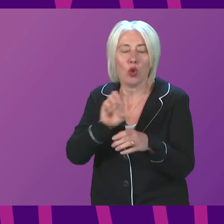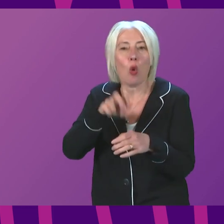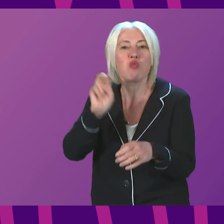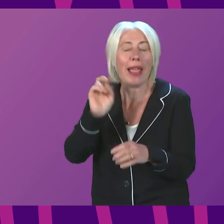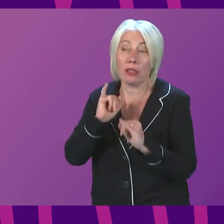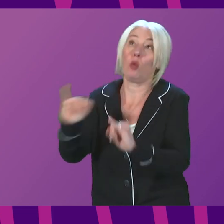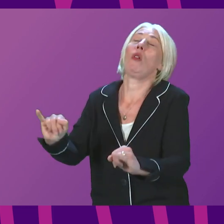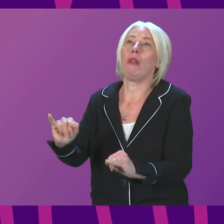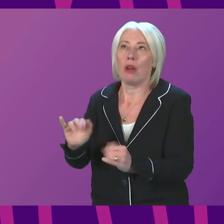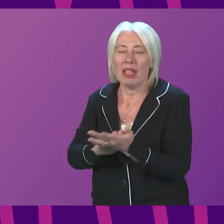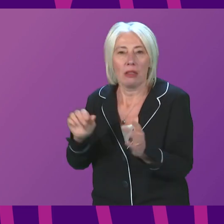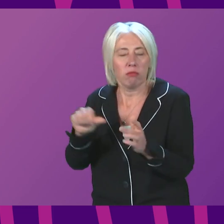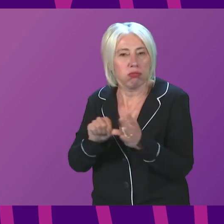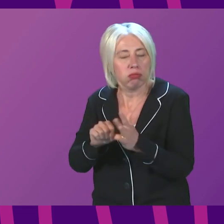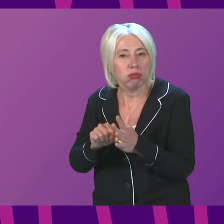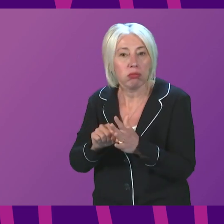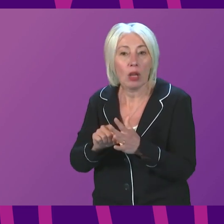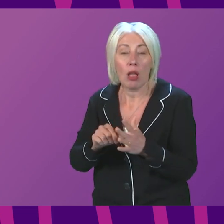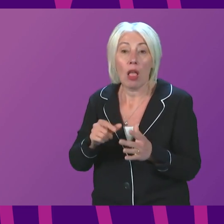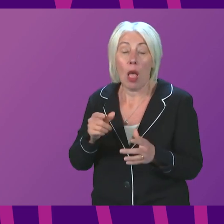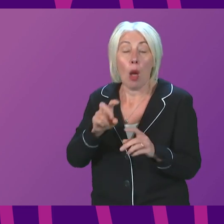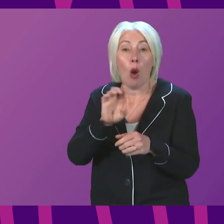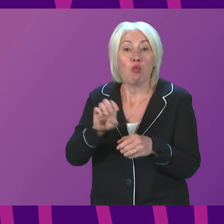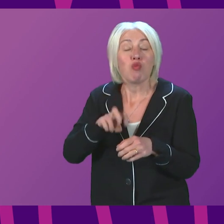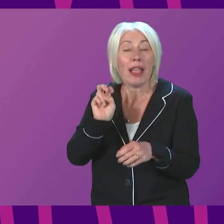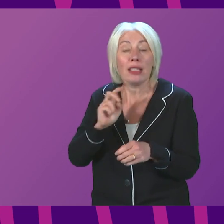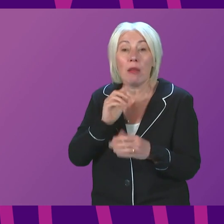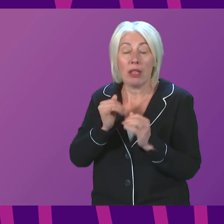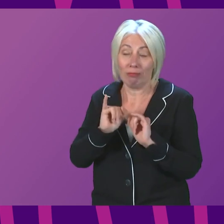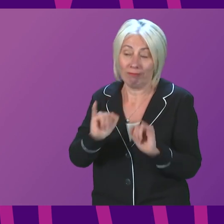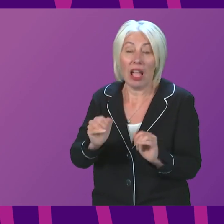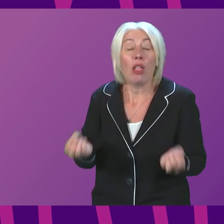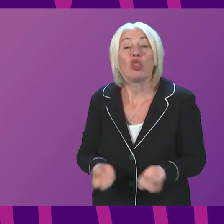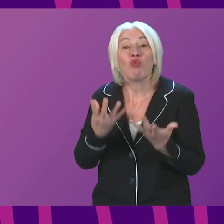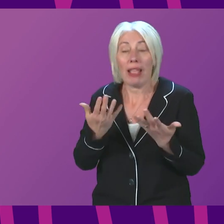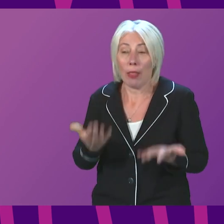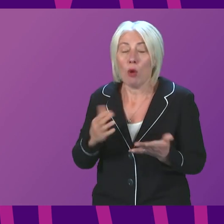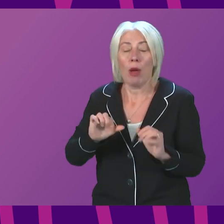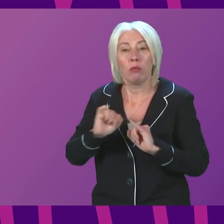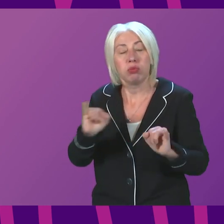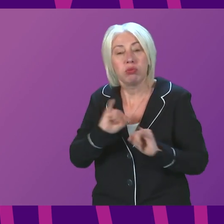The rail strike that is crippling the UK right now is not the result of a dispute with ScotRail;